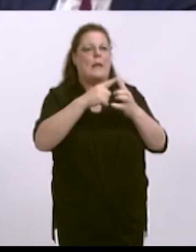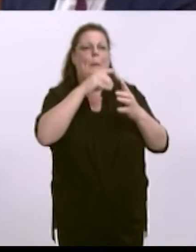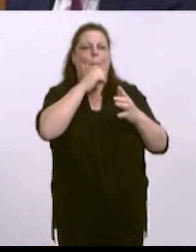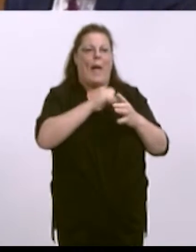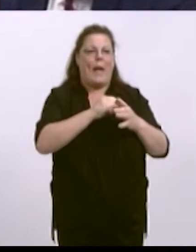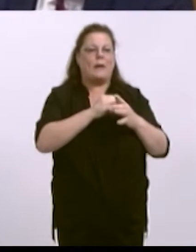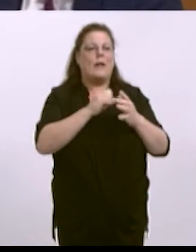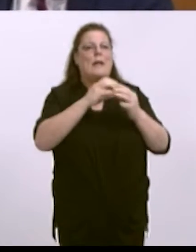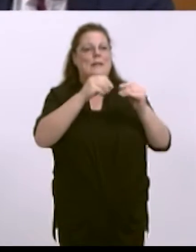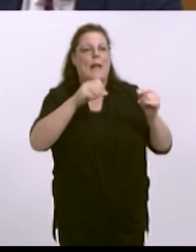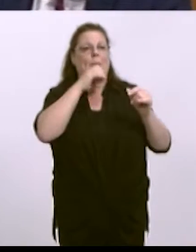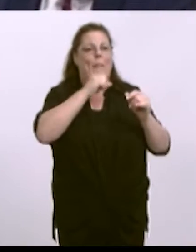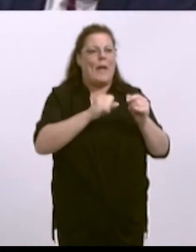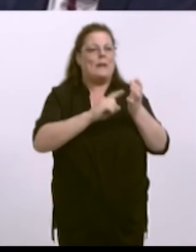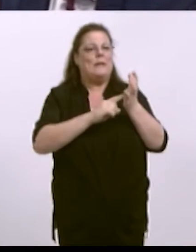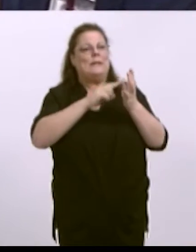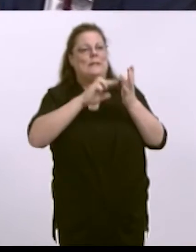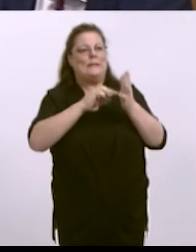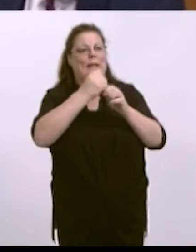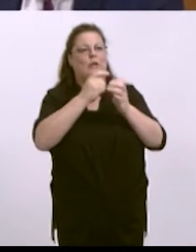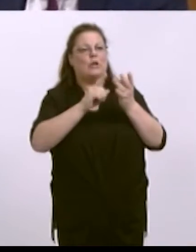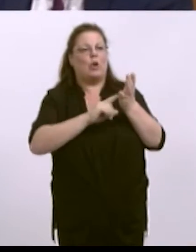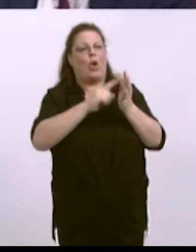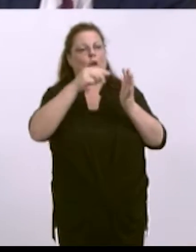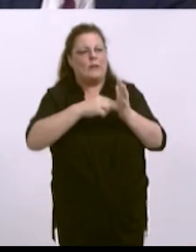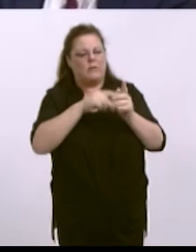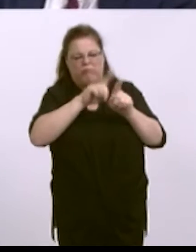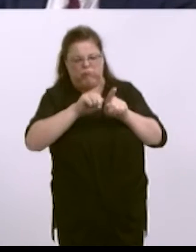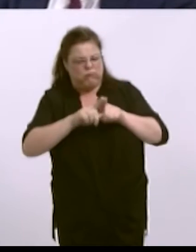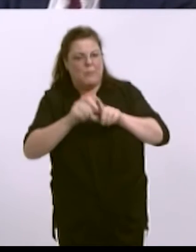the Llangollen Fringe Festival, Festival No. 6, the Tour of Britain and Wales Rally GB,